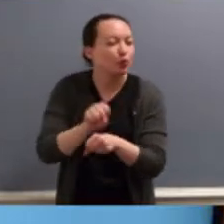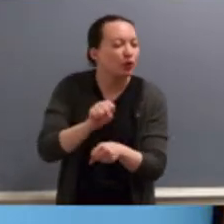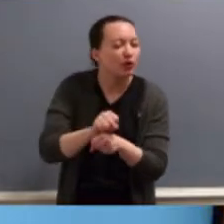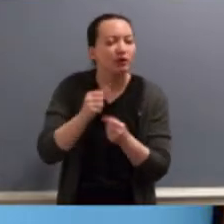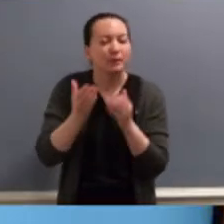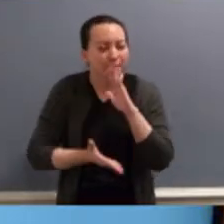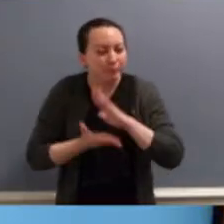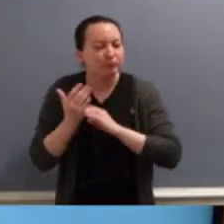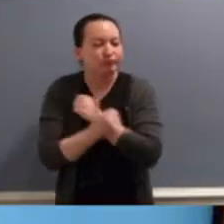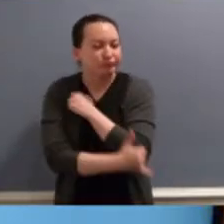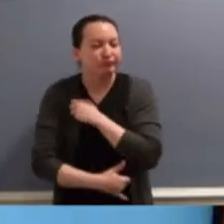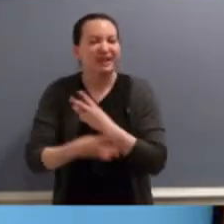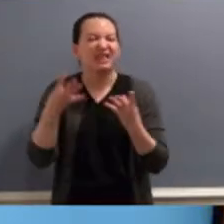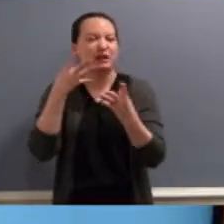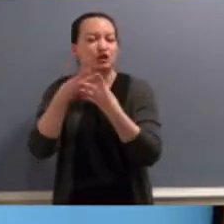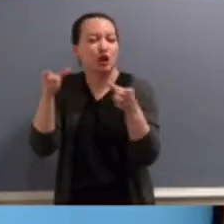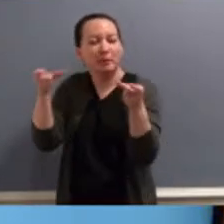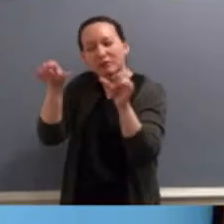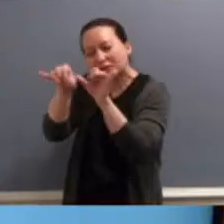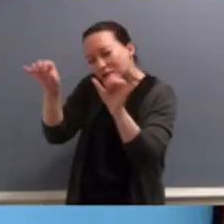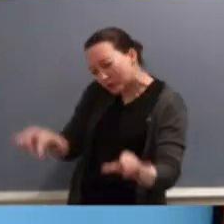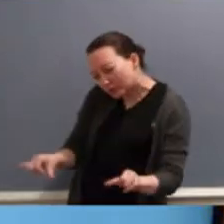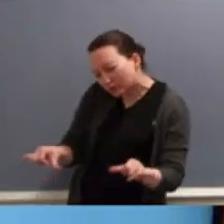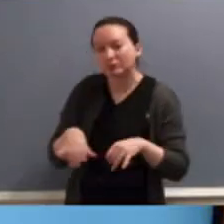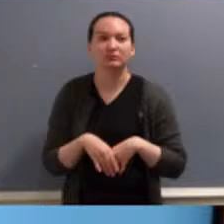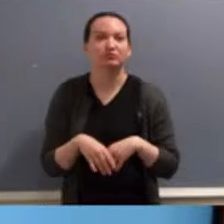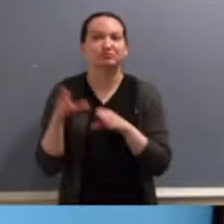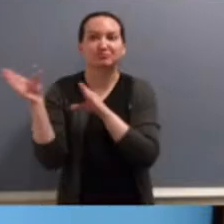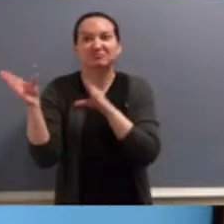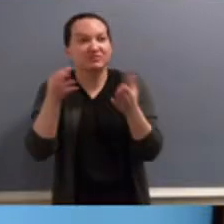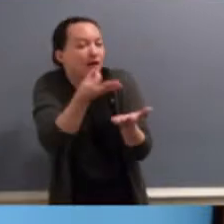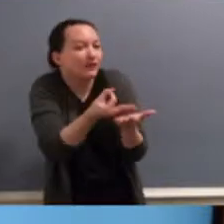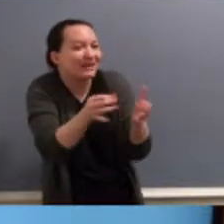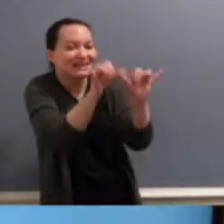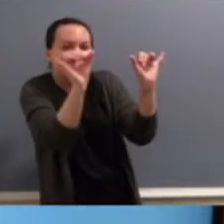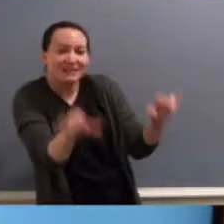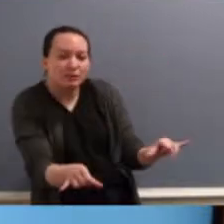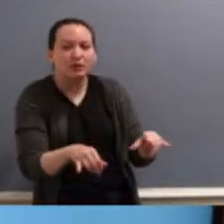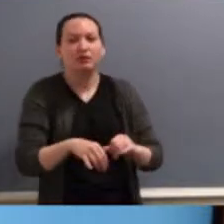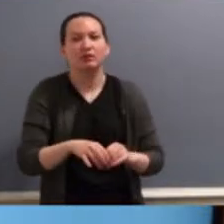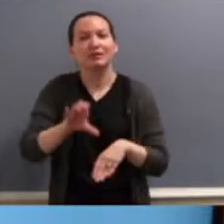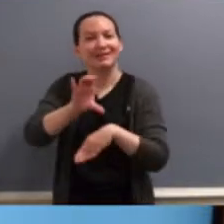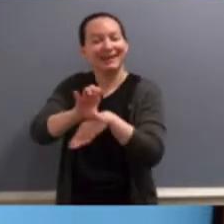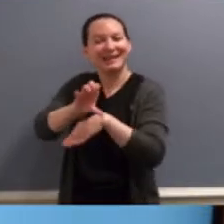operations like the jail management system the finance system the case management system within